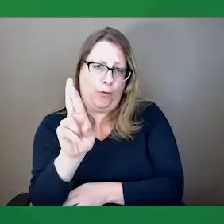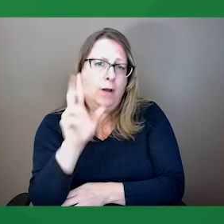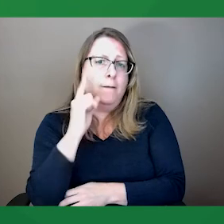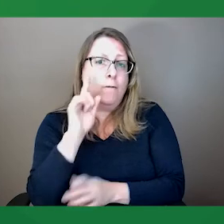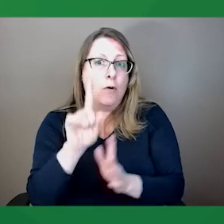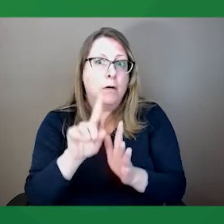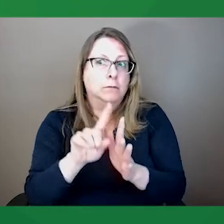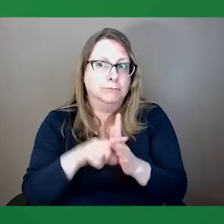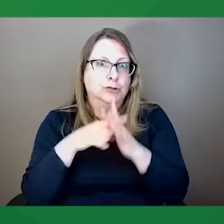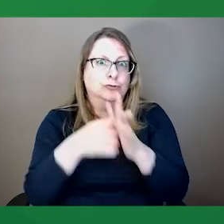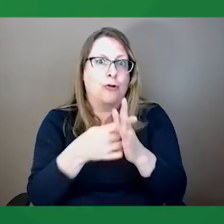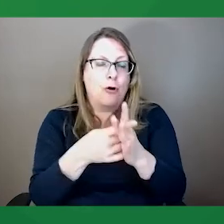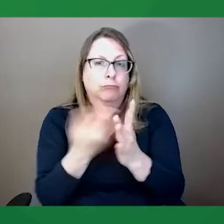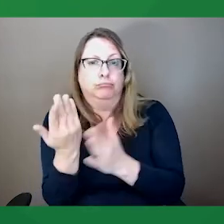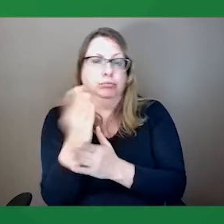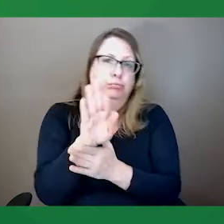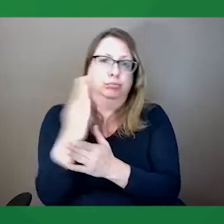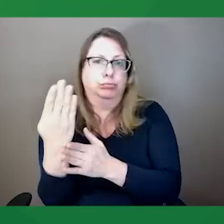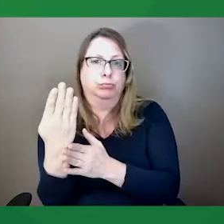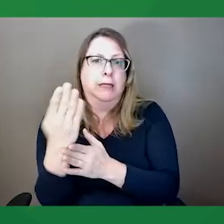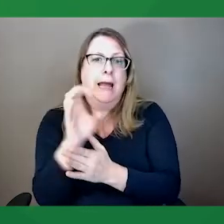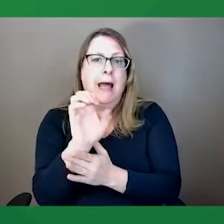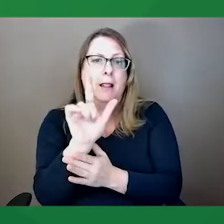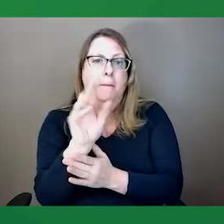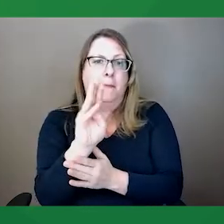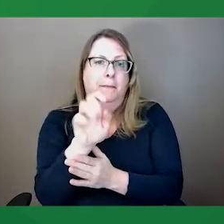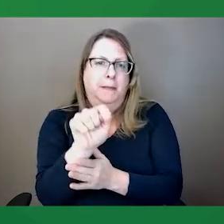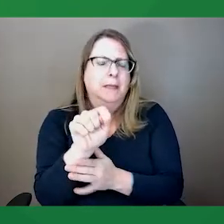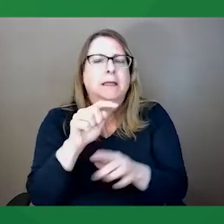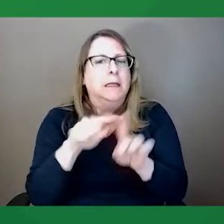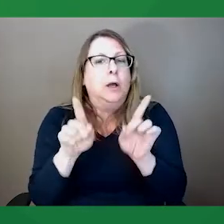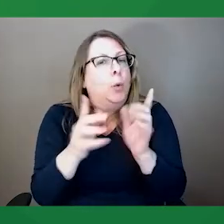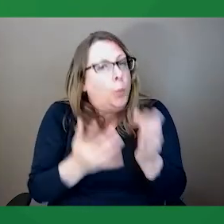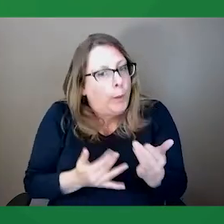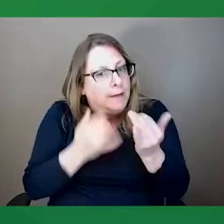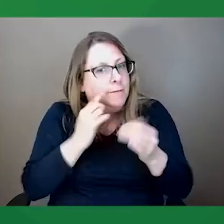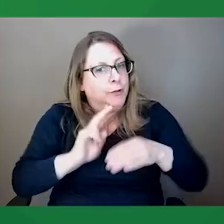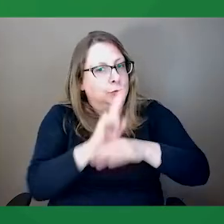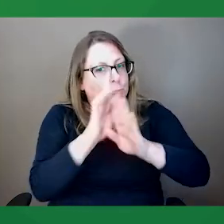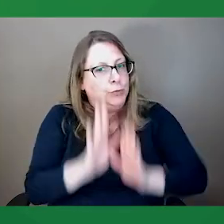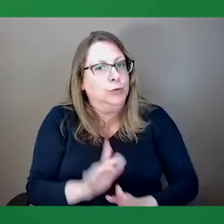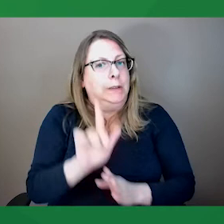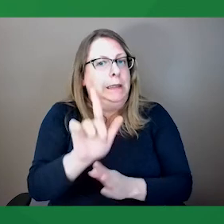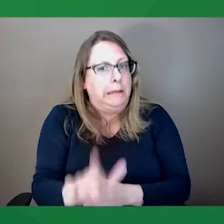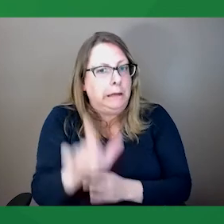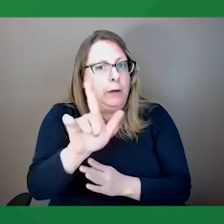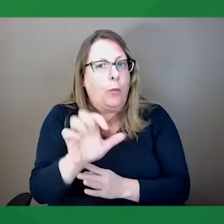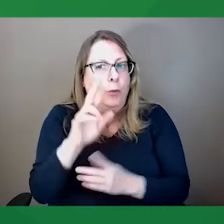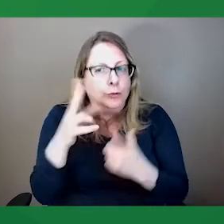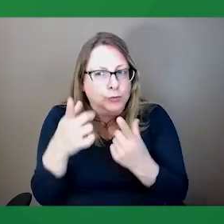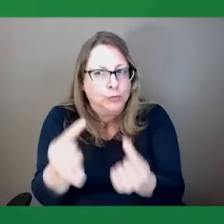to activate elements, wait for the user to give you a intended interaction.